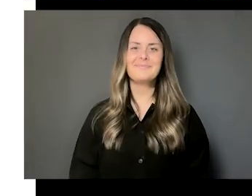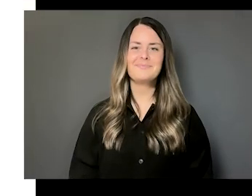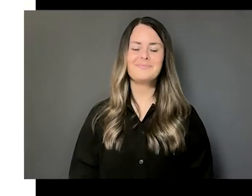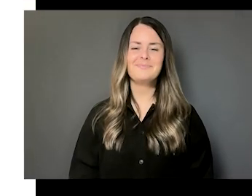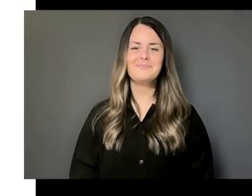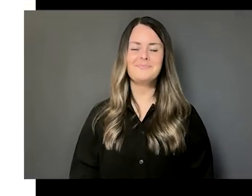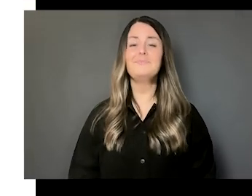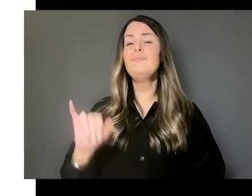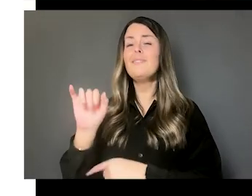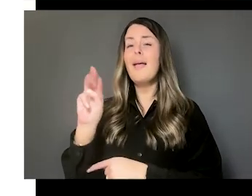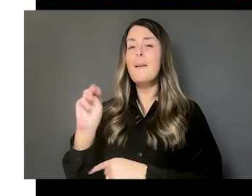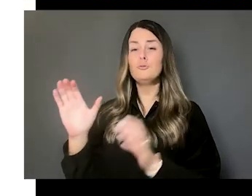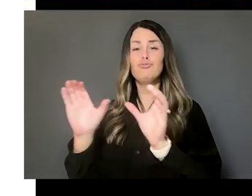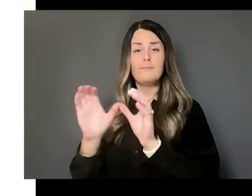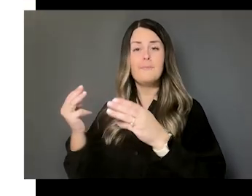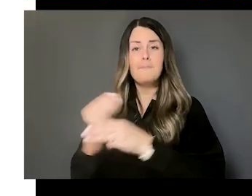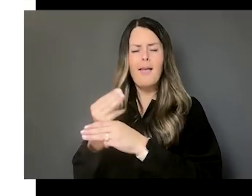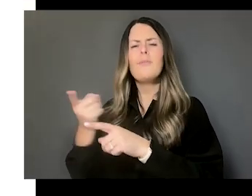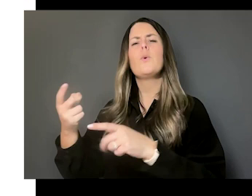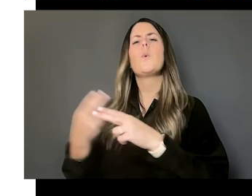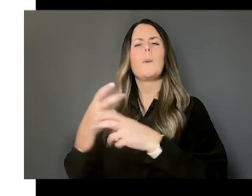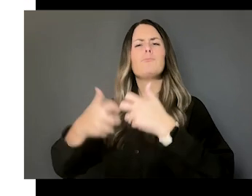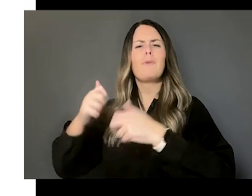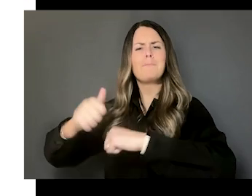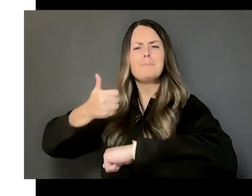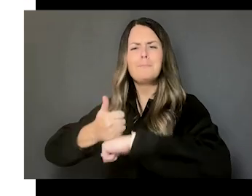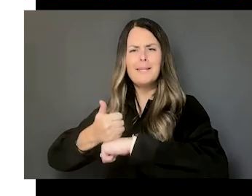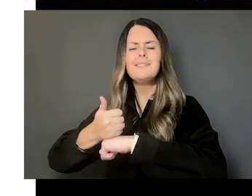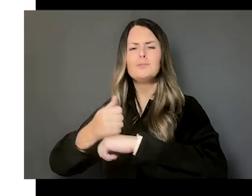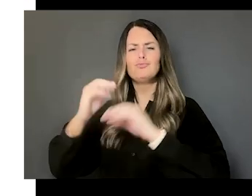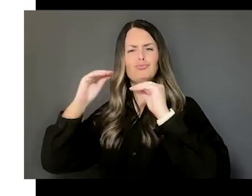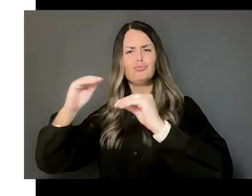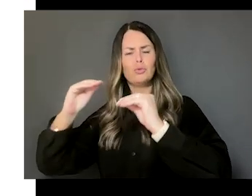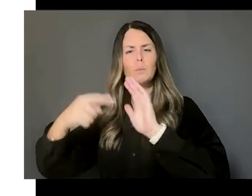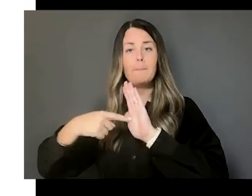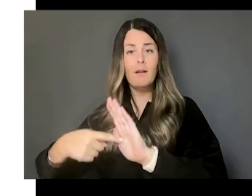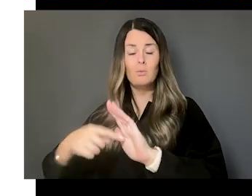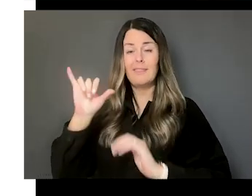IM Certified Math uses a problem-based instructional model. The problem-based teaching and learning